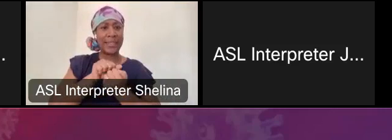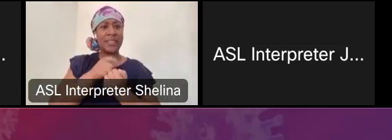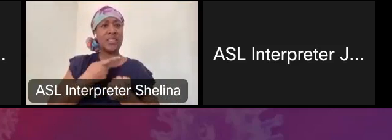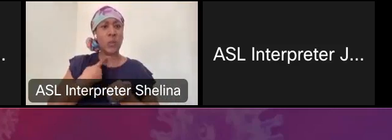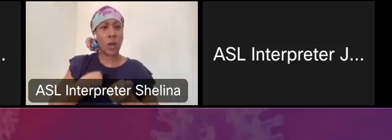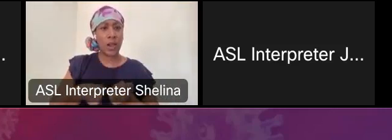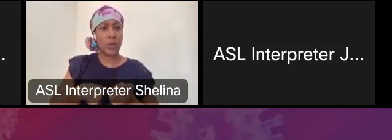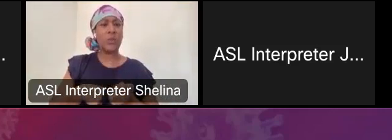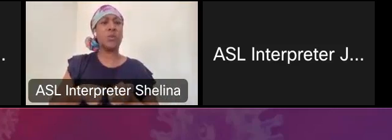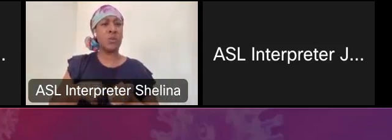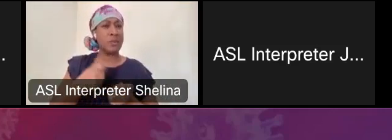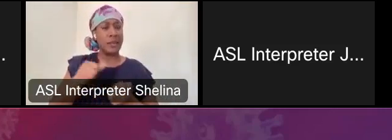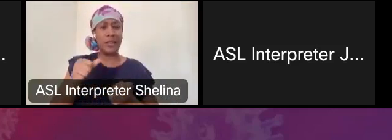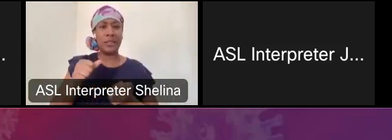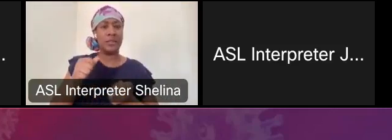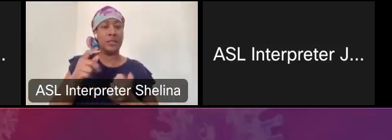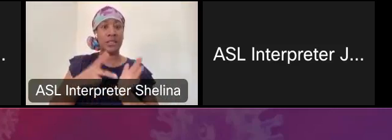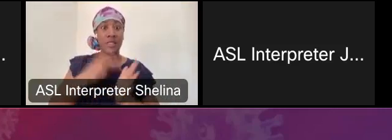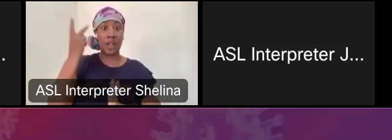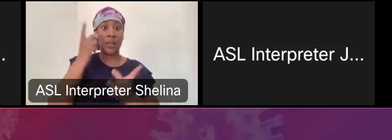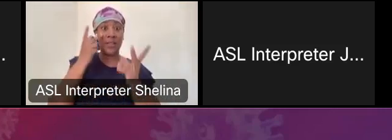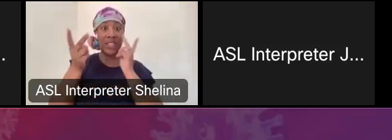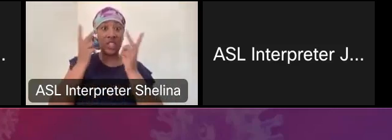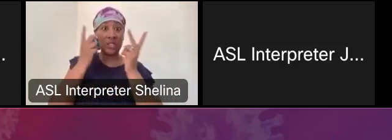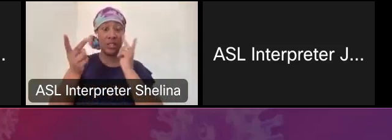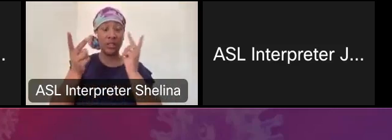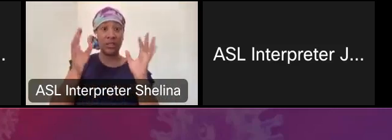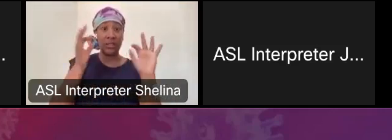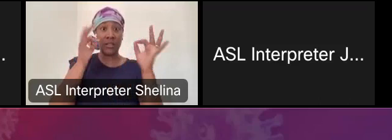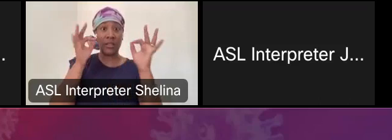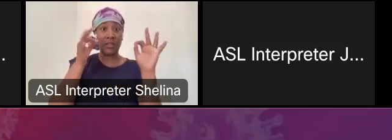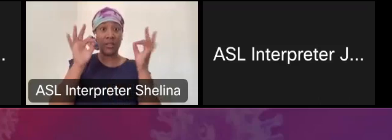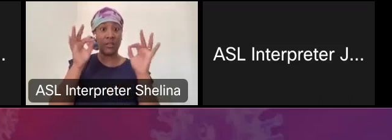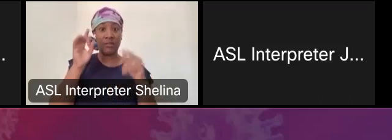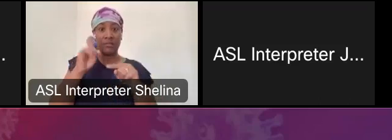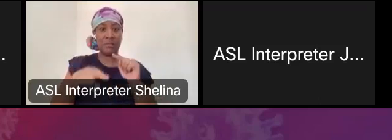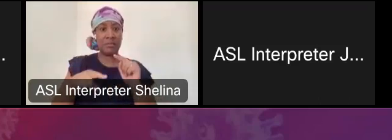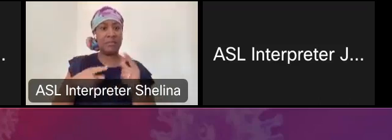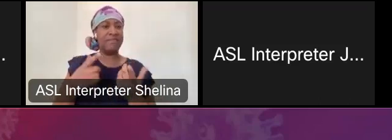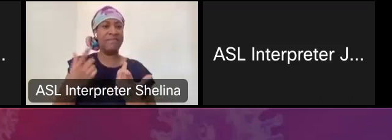Double vision, or not being able to move your eyes. Difficulty with, um.